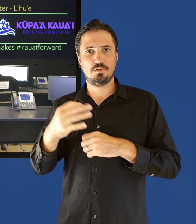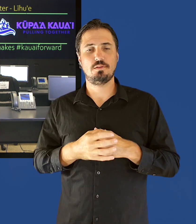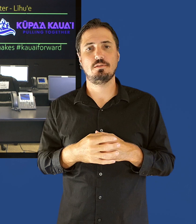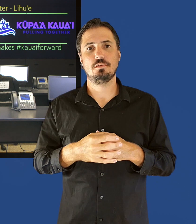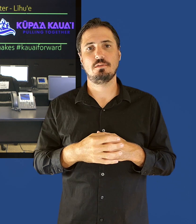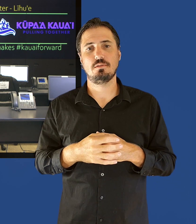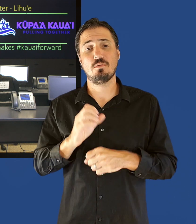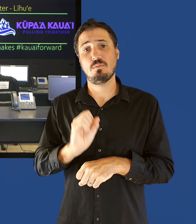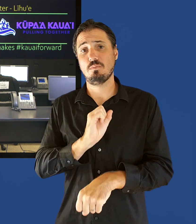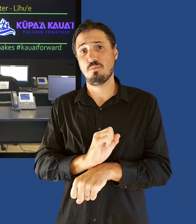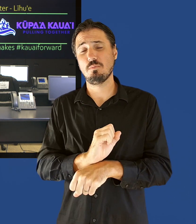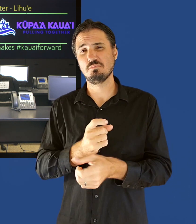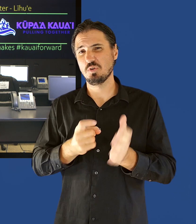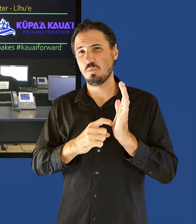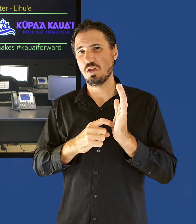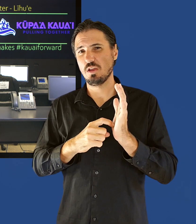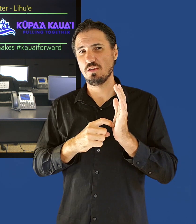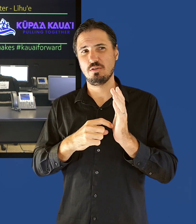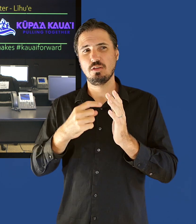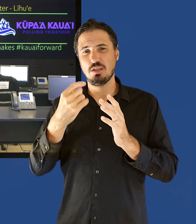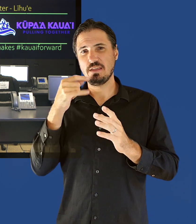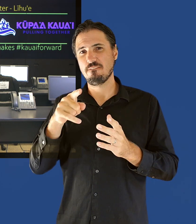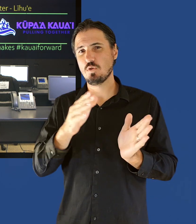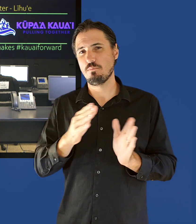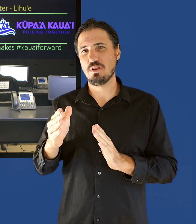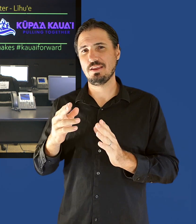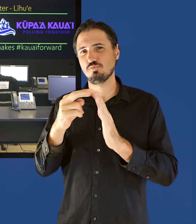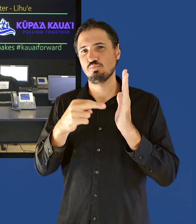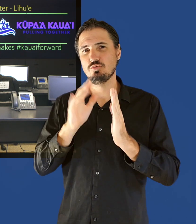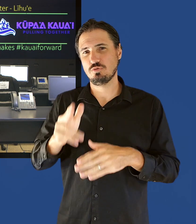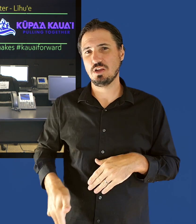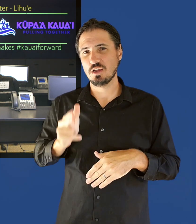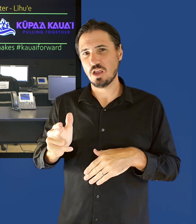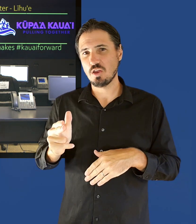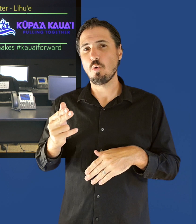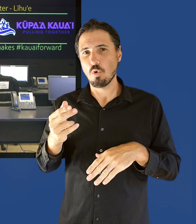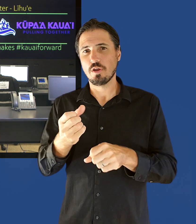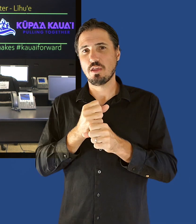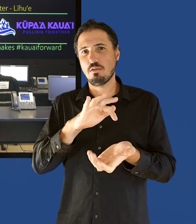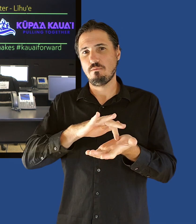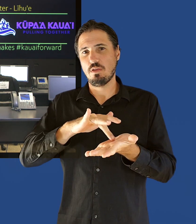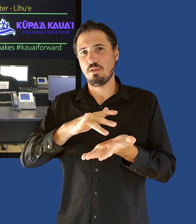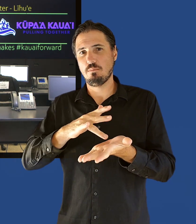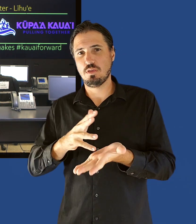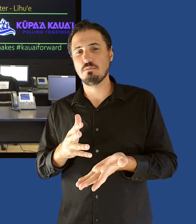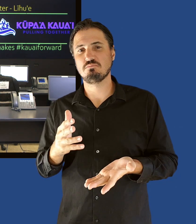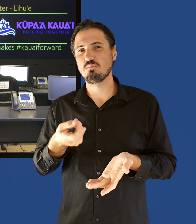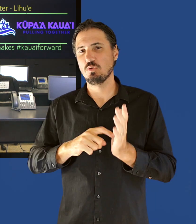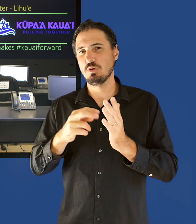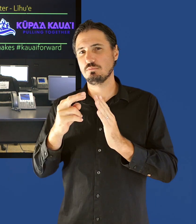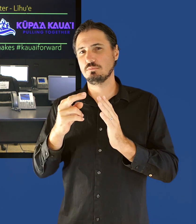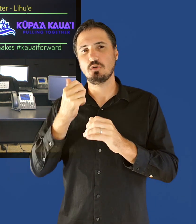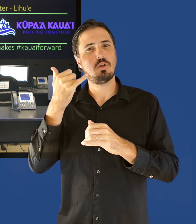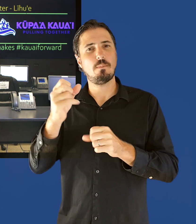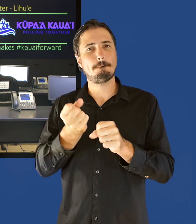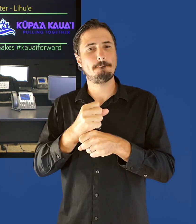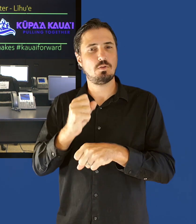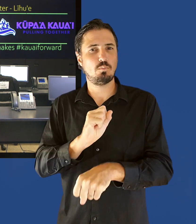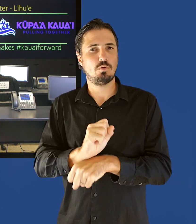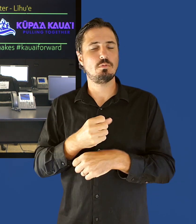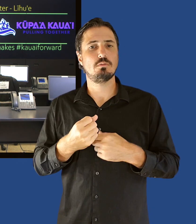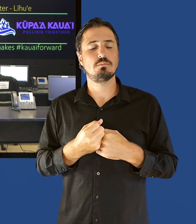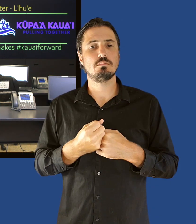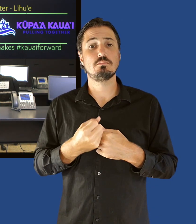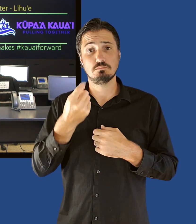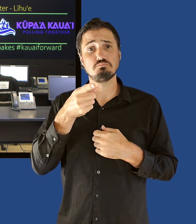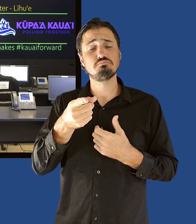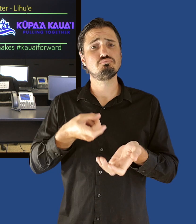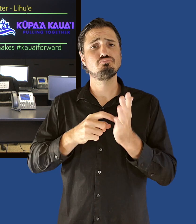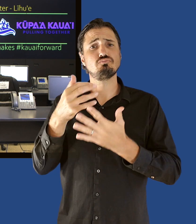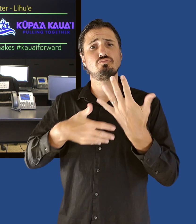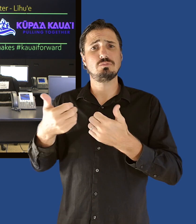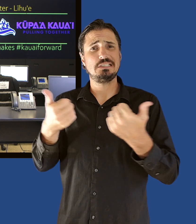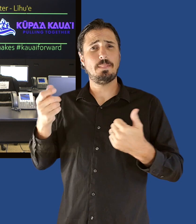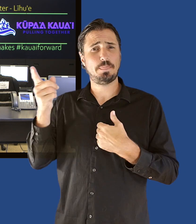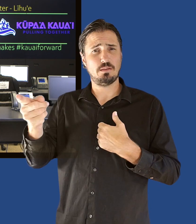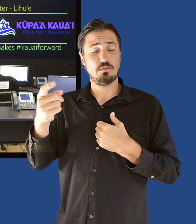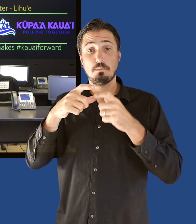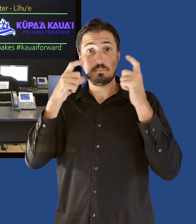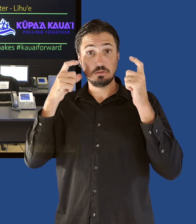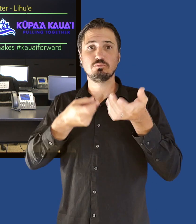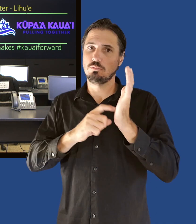Appointments are still required for firearm registration and public fingerprinting. Please note that social distancing guidelines will continue to be enforced and masks will be required for service.